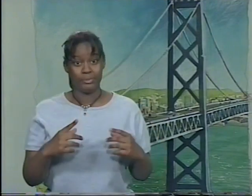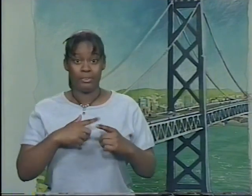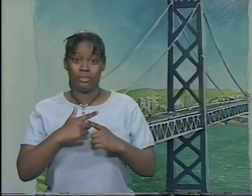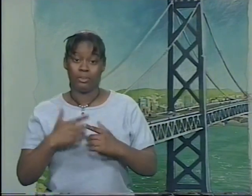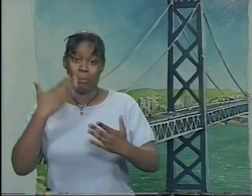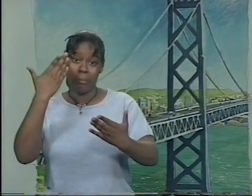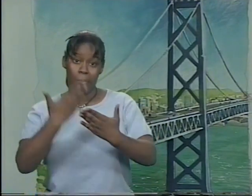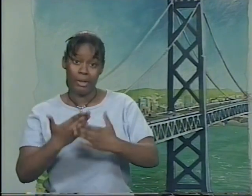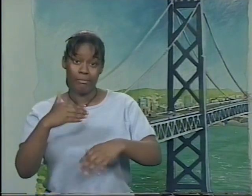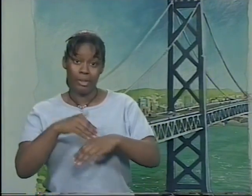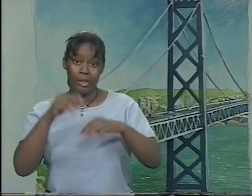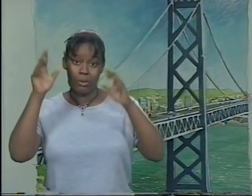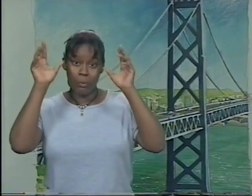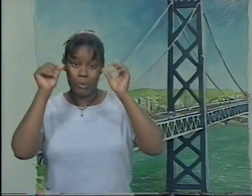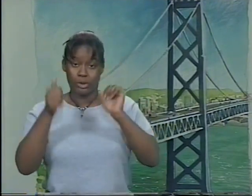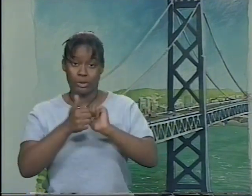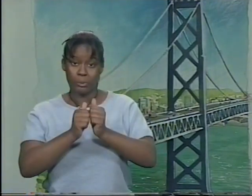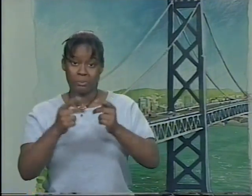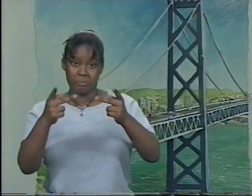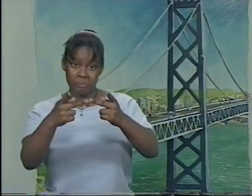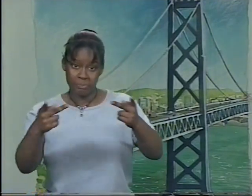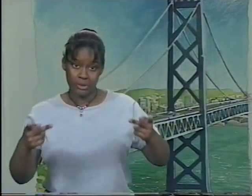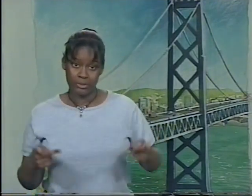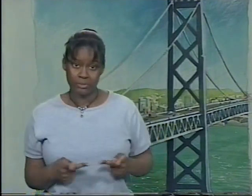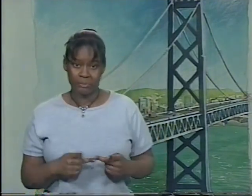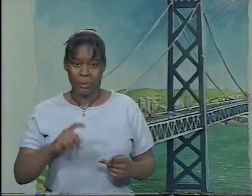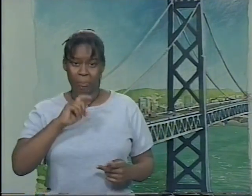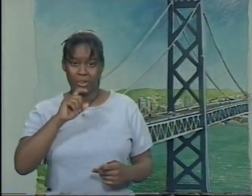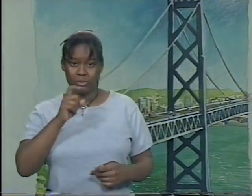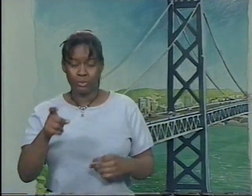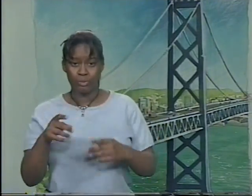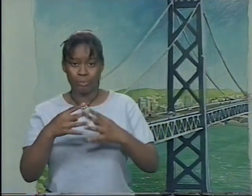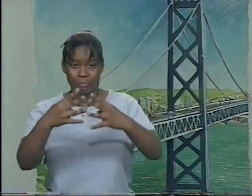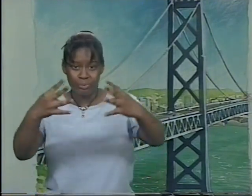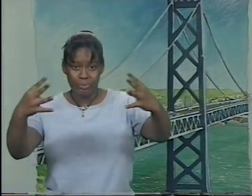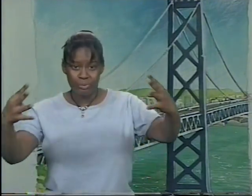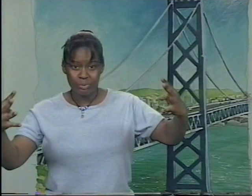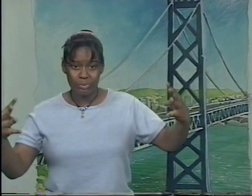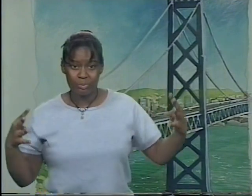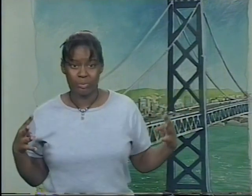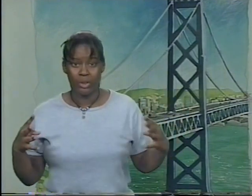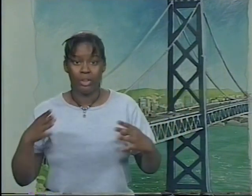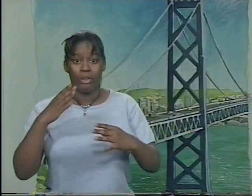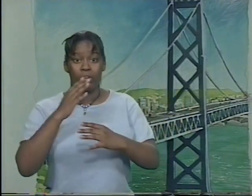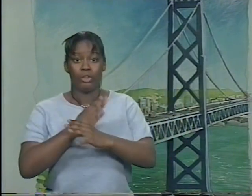"Stupid war!" And then they were at the Tanforan Racetracks.